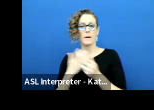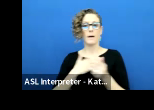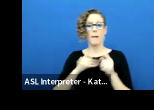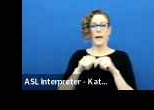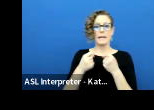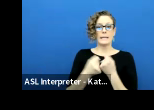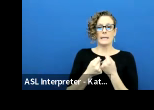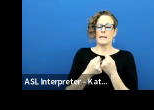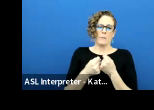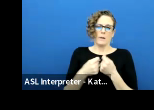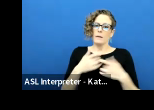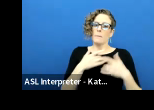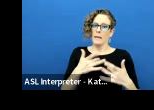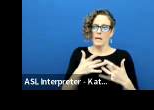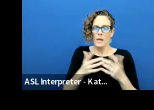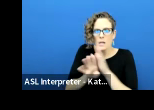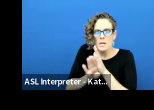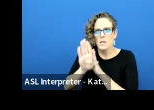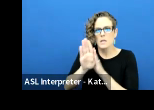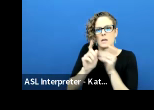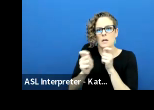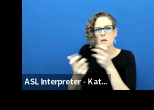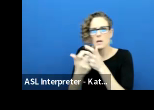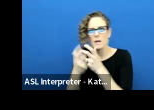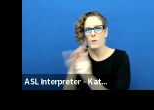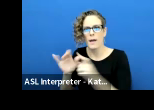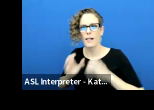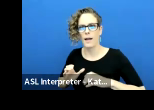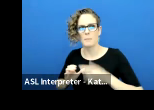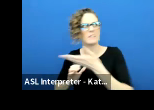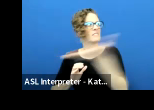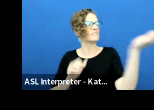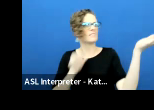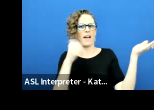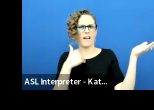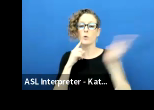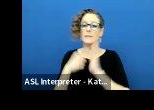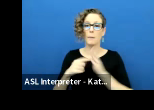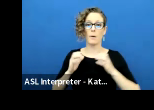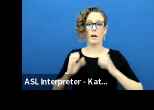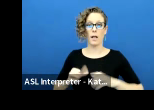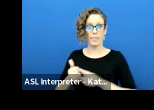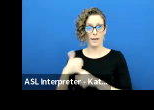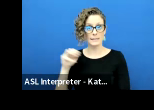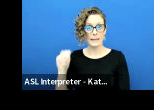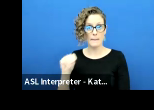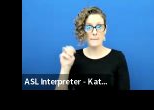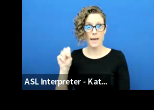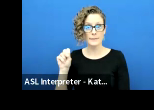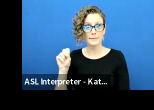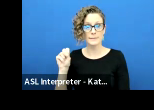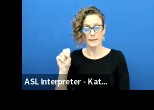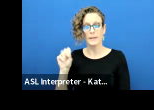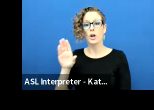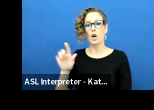for the client for example that Ms client of ours who we automated her lift from one part or the